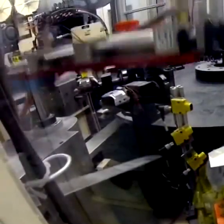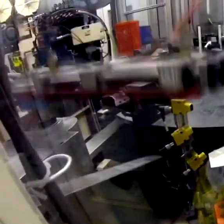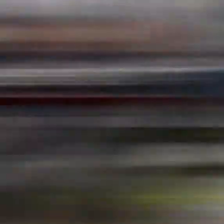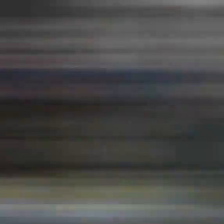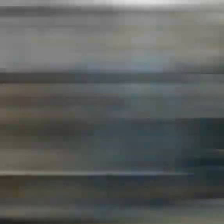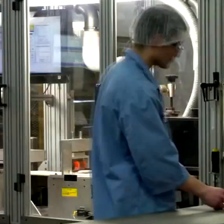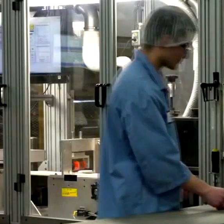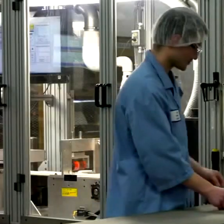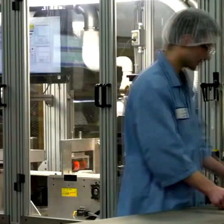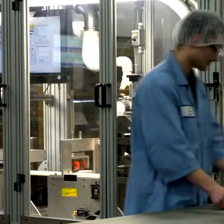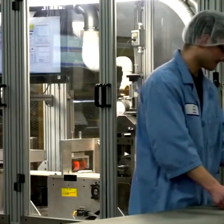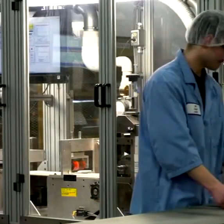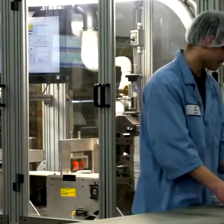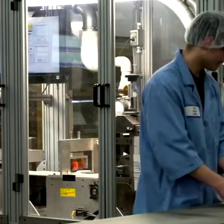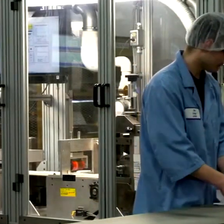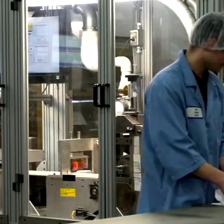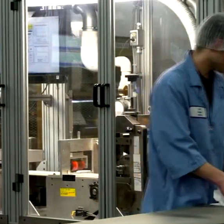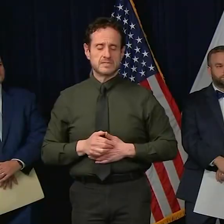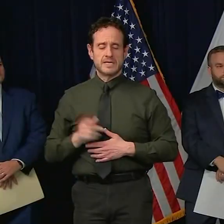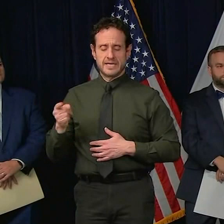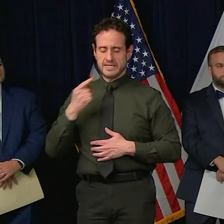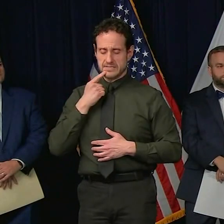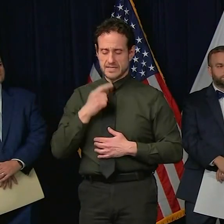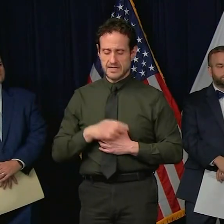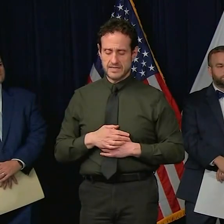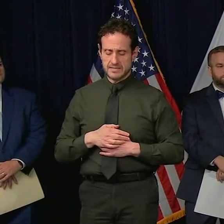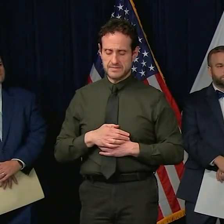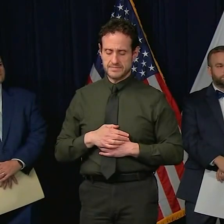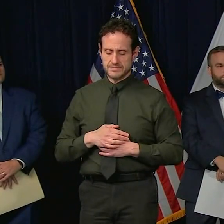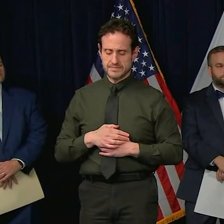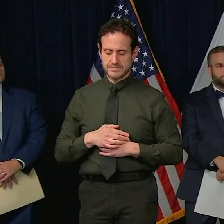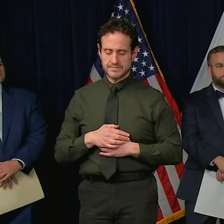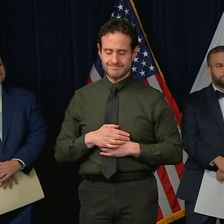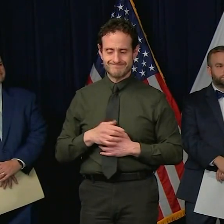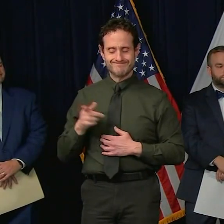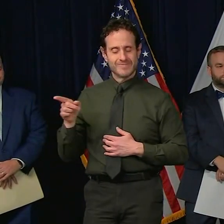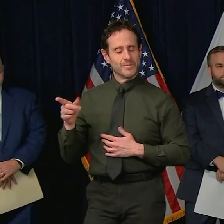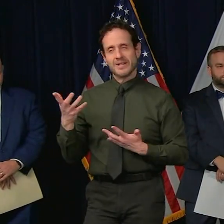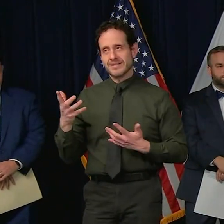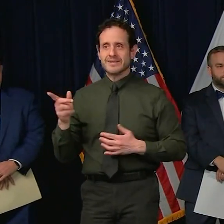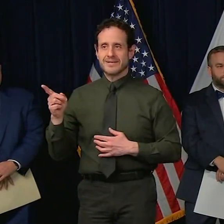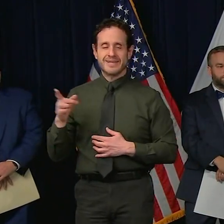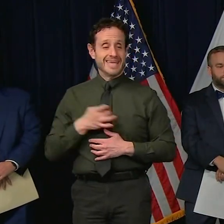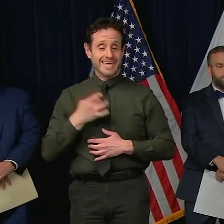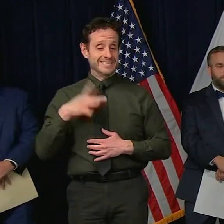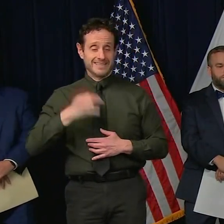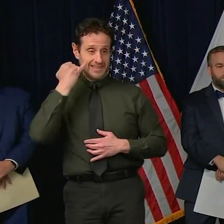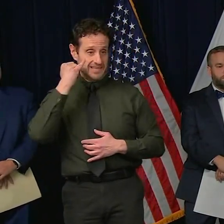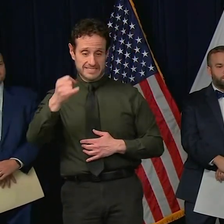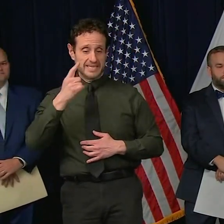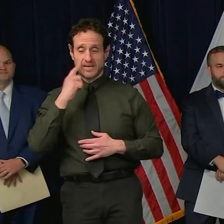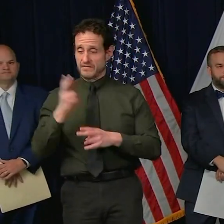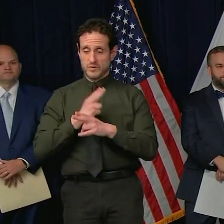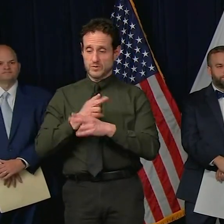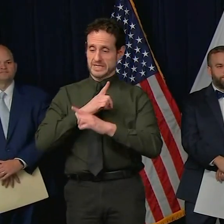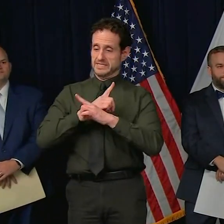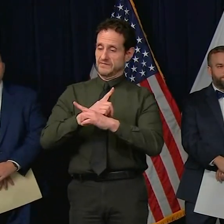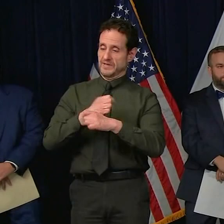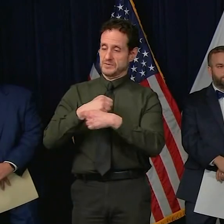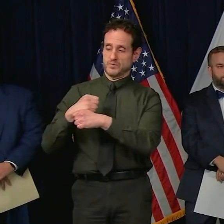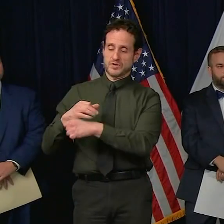UTILIZE THE DEFENSE PRODUCTION